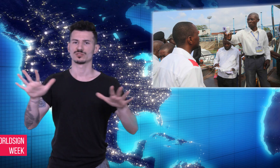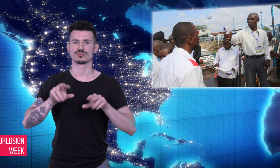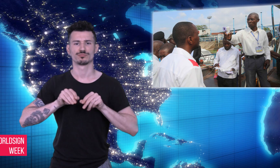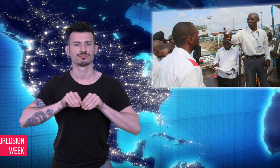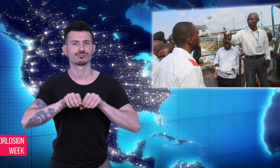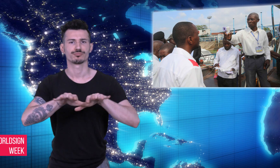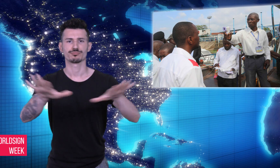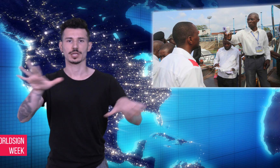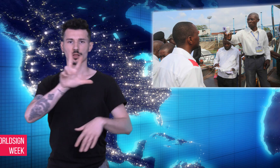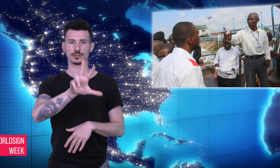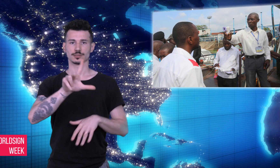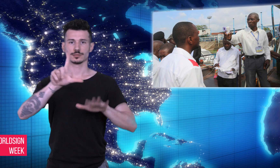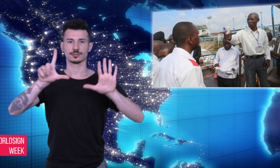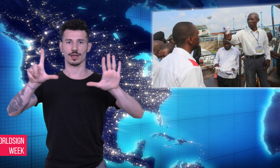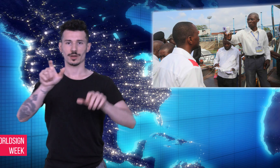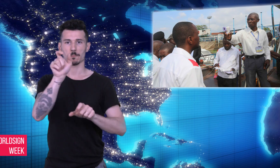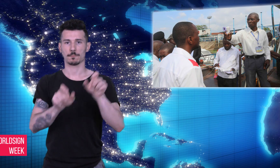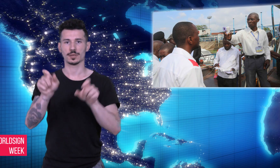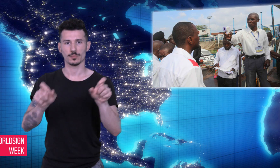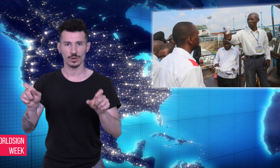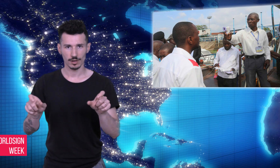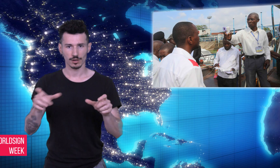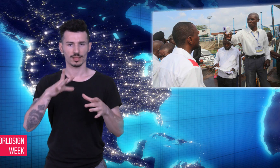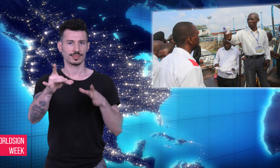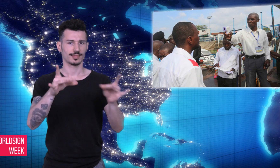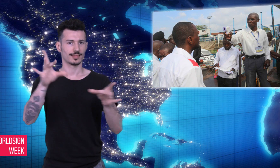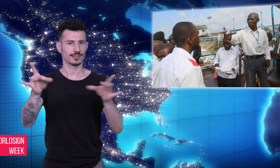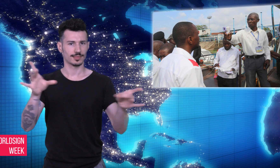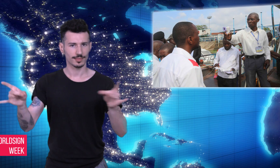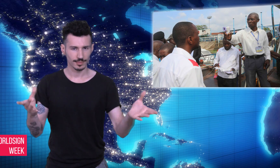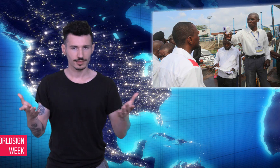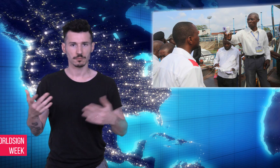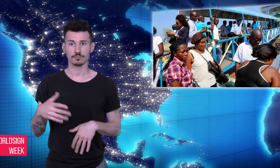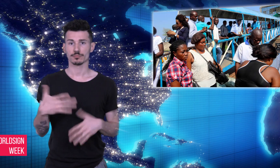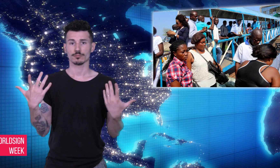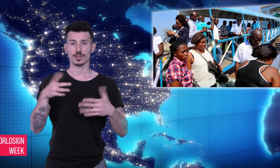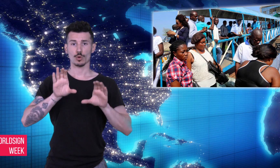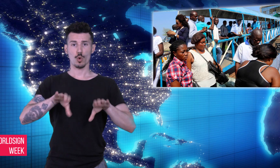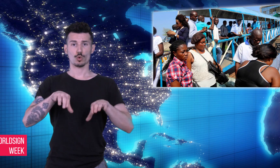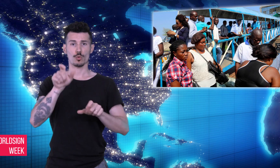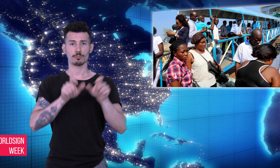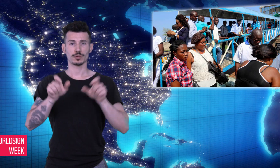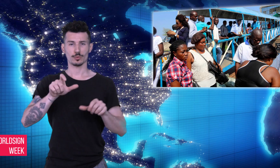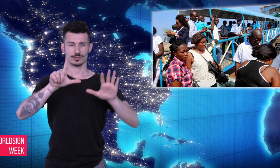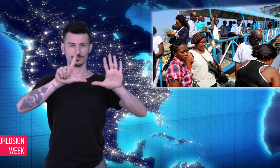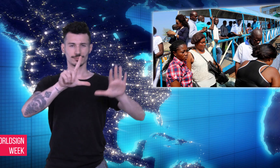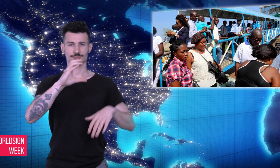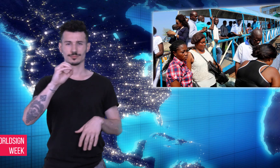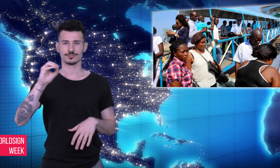experimental vaccinations to inoculate themselves from contracting